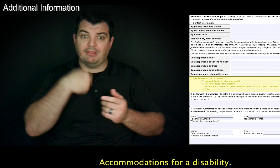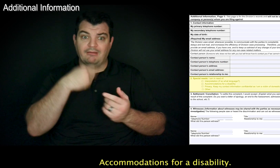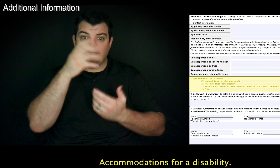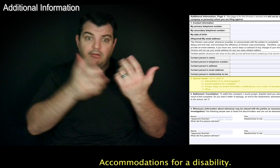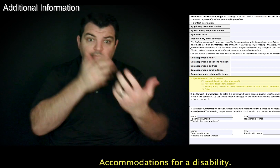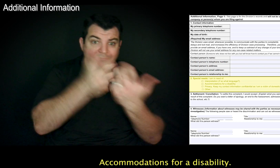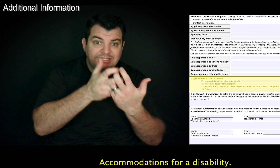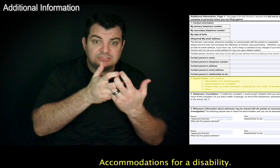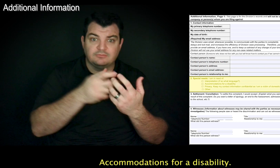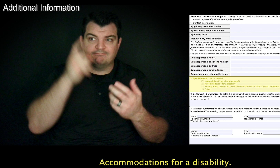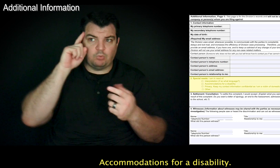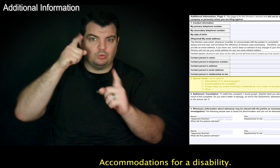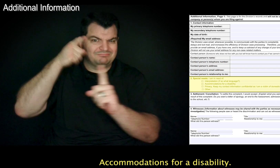Accommodations for a disability.